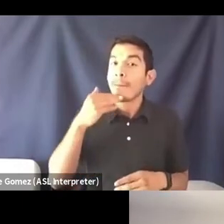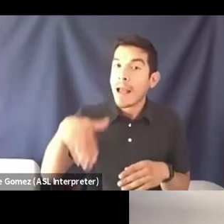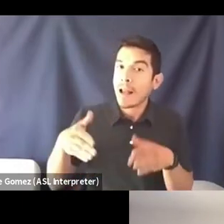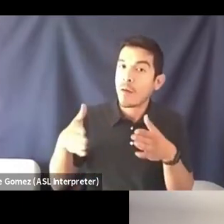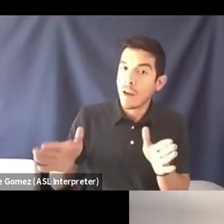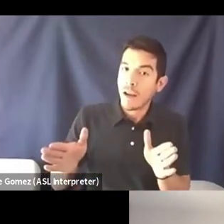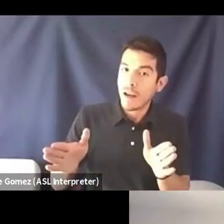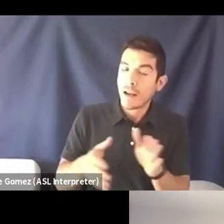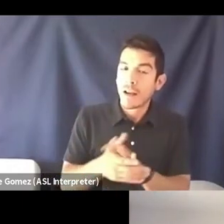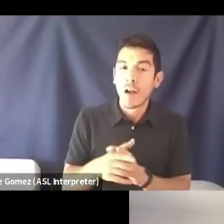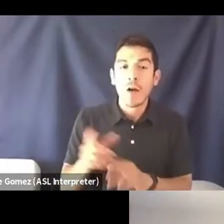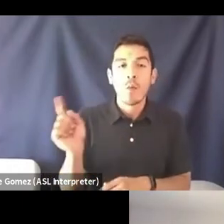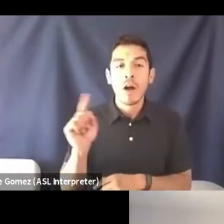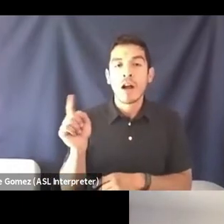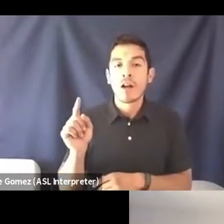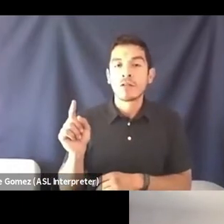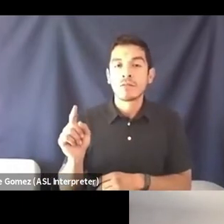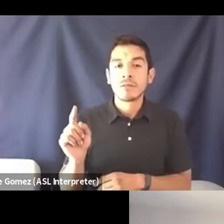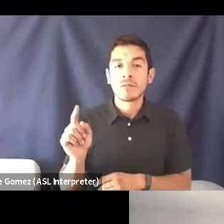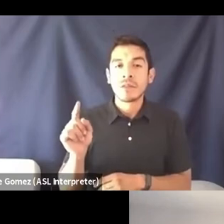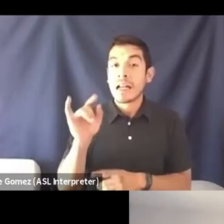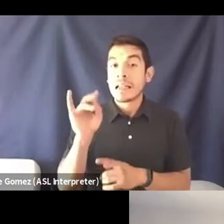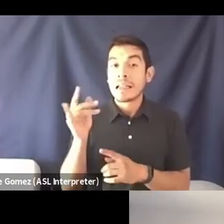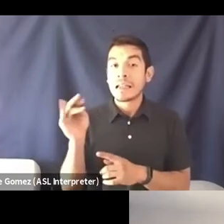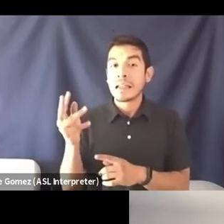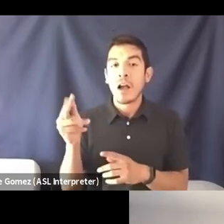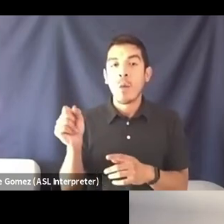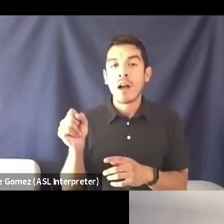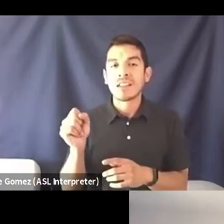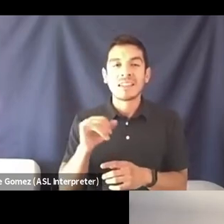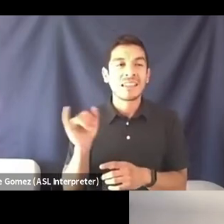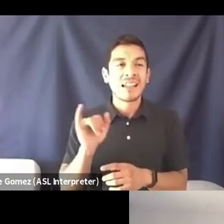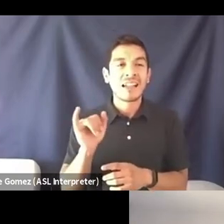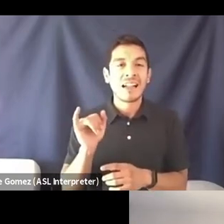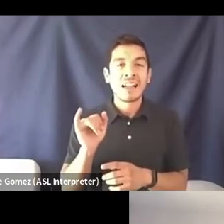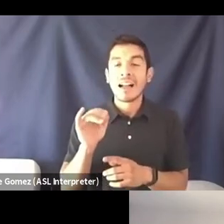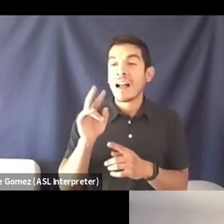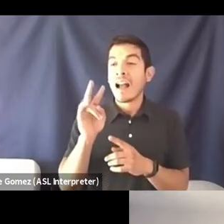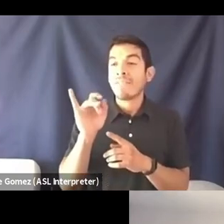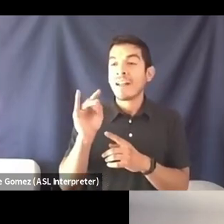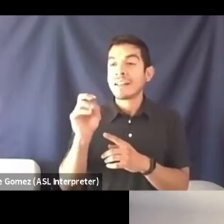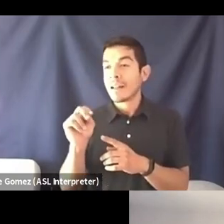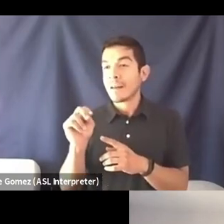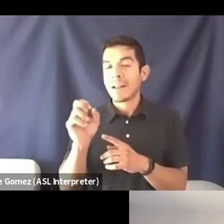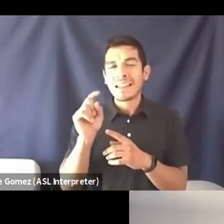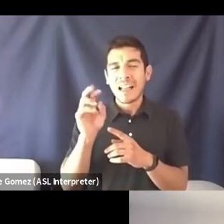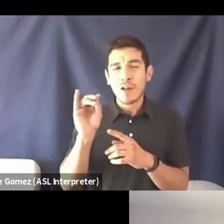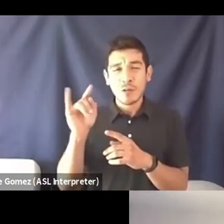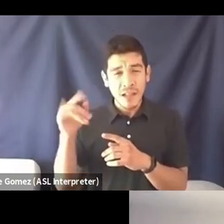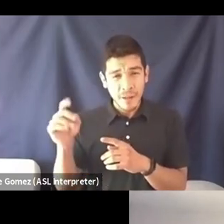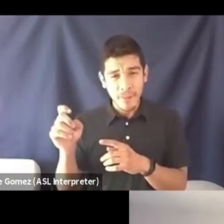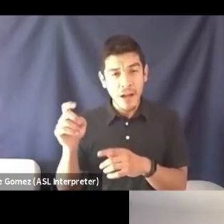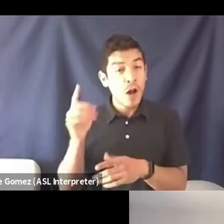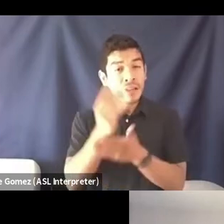Where Yingying was basically treated like a victim stereotype. And some stories wouldn't name her at all.